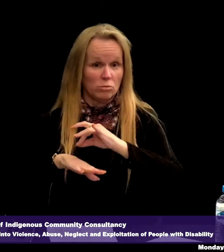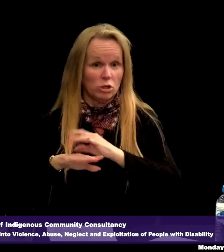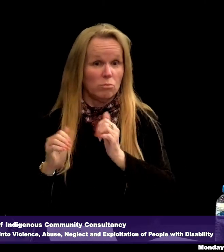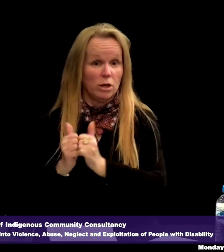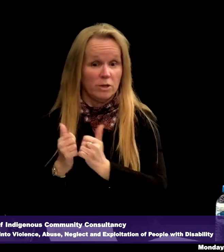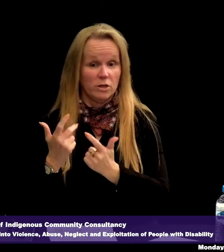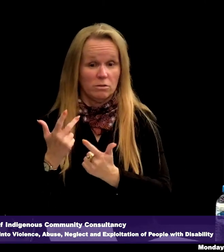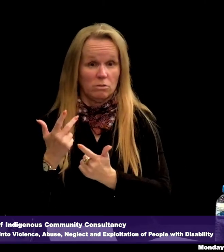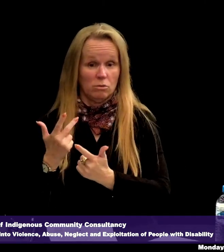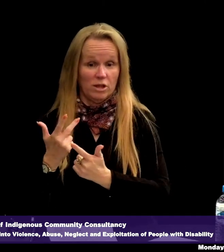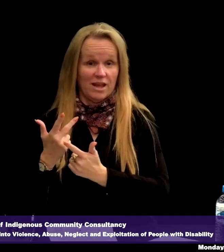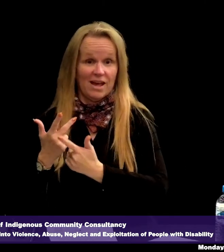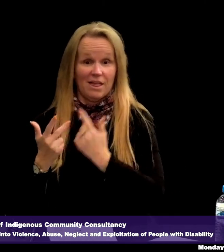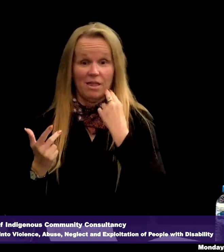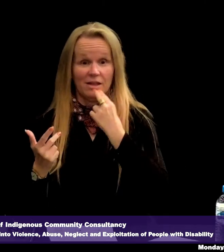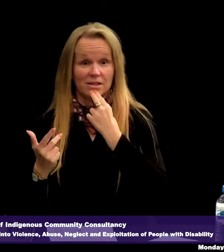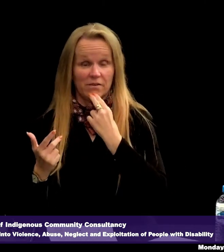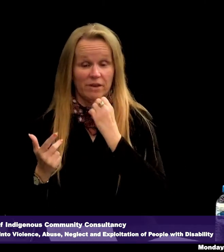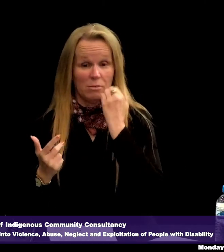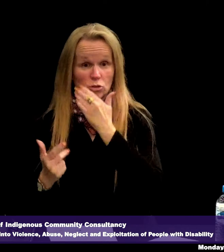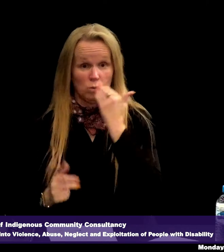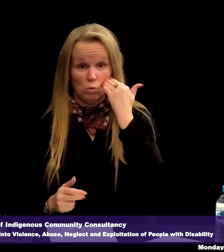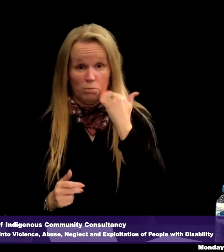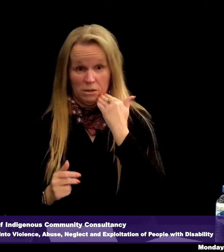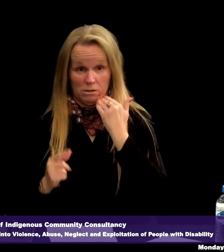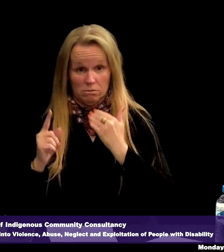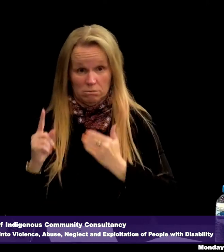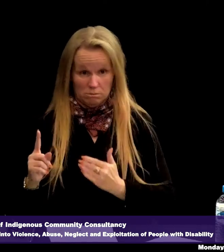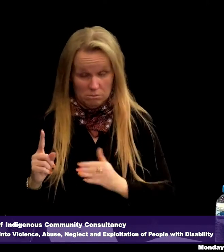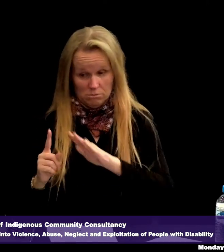I had attended a hospital appointment for another Deaf individual, an Aboriginal woman